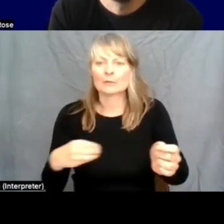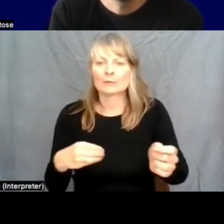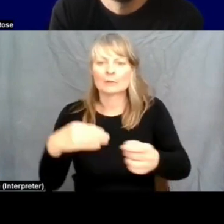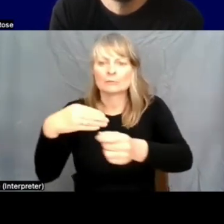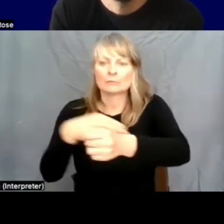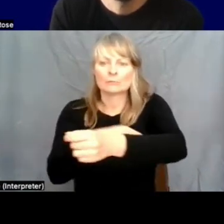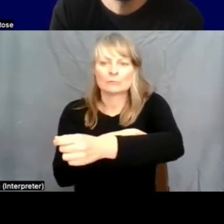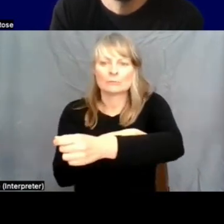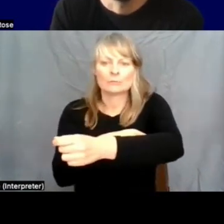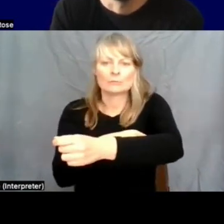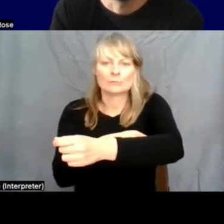Help me pull my sleeve up."